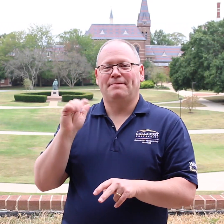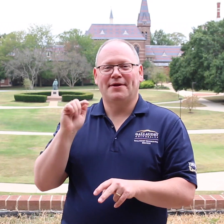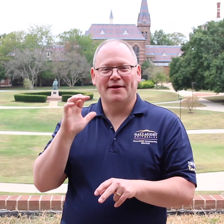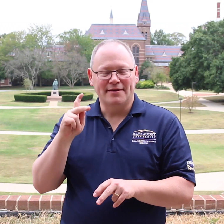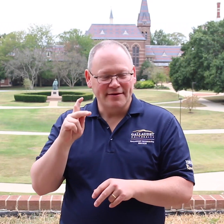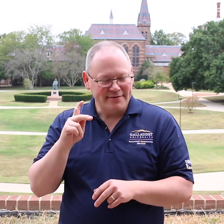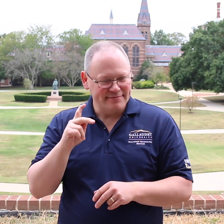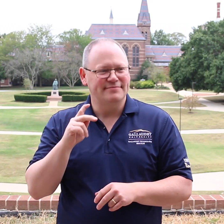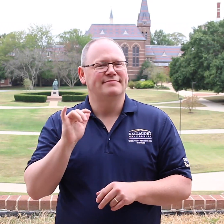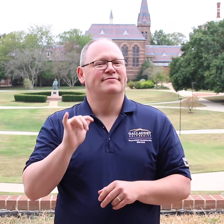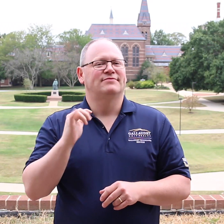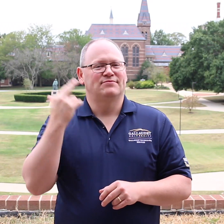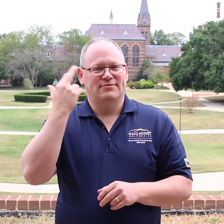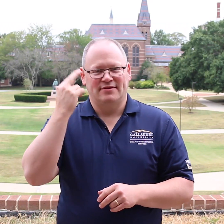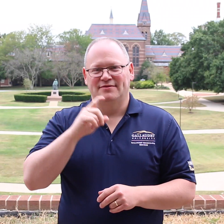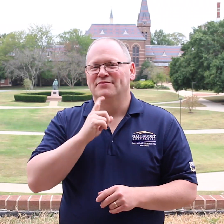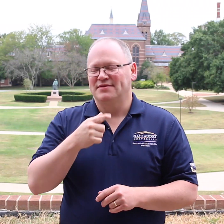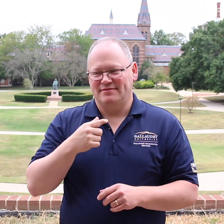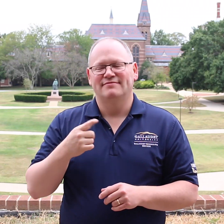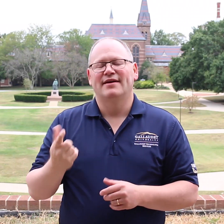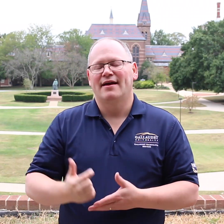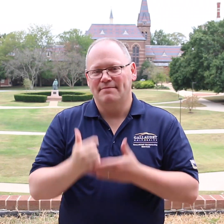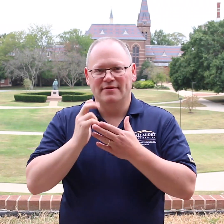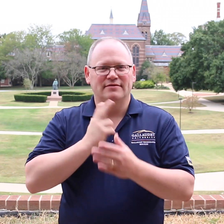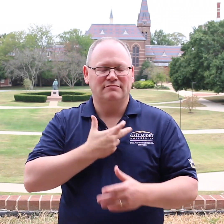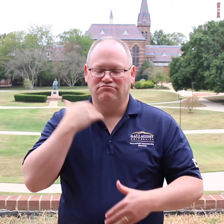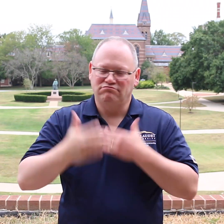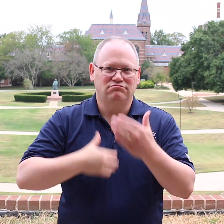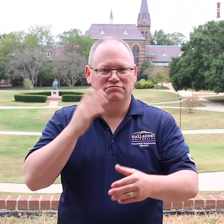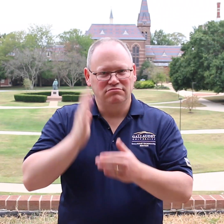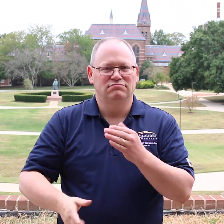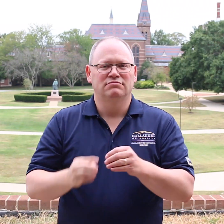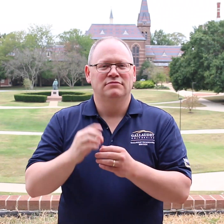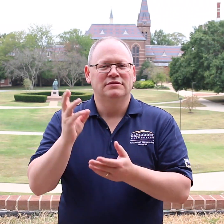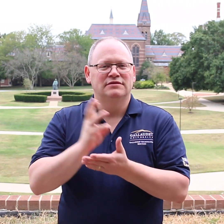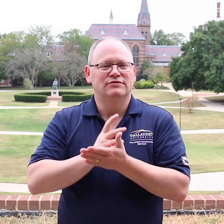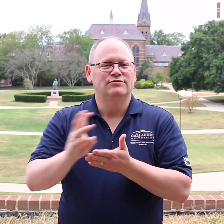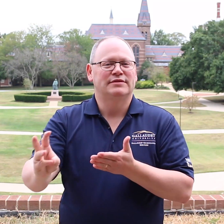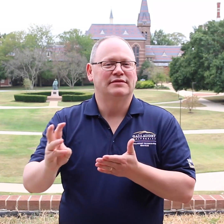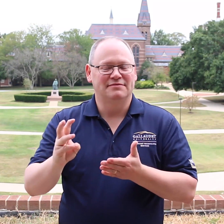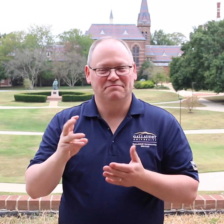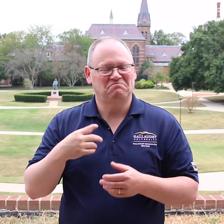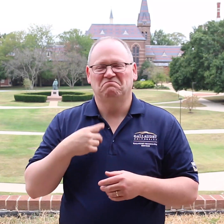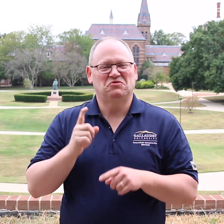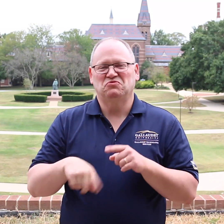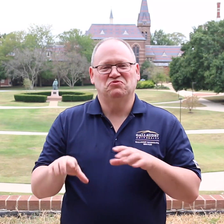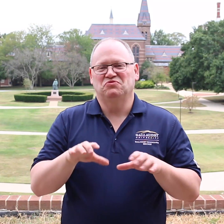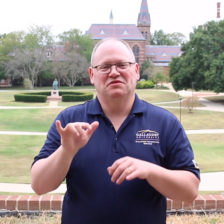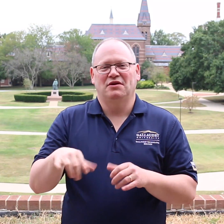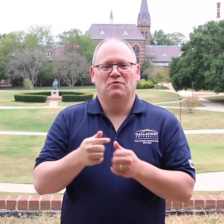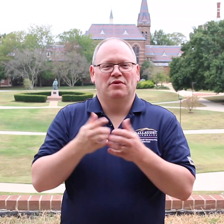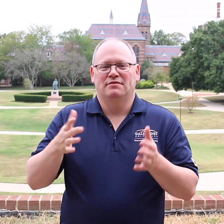Also, in retrospect, really it helps us expedite the problem and get it done within six weeks.